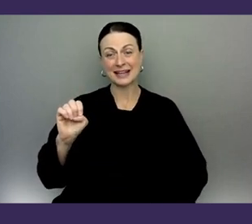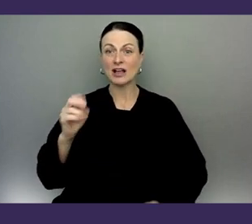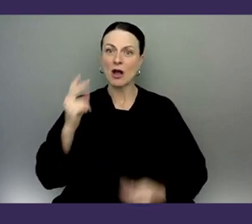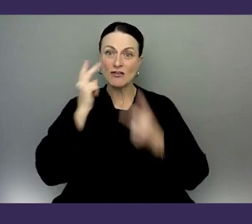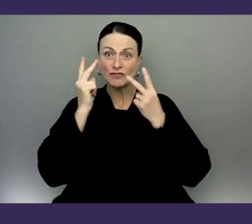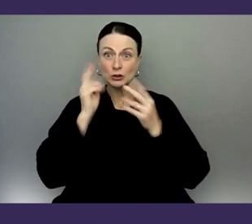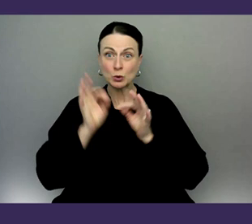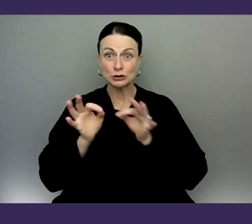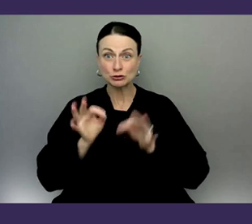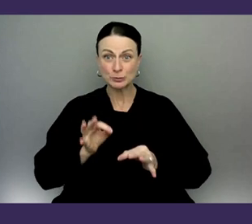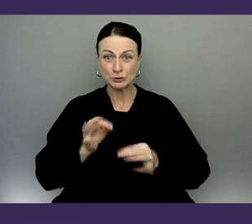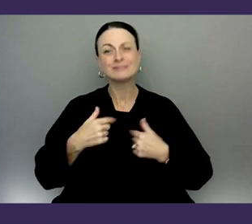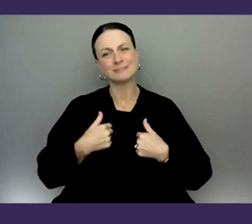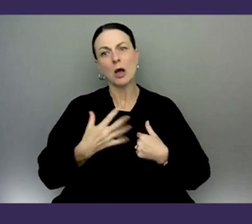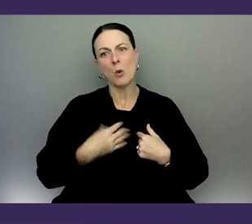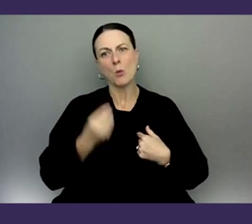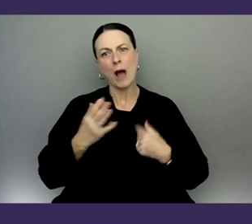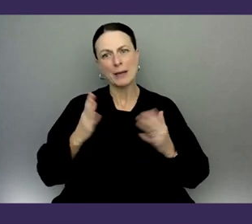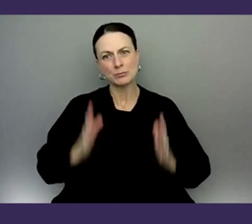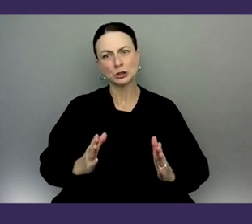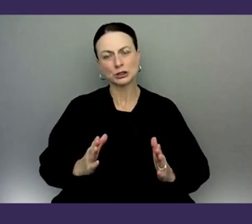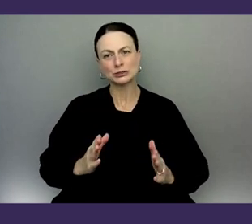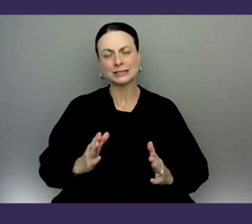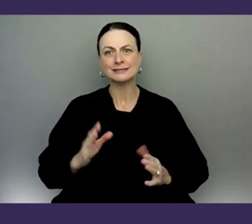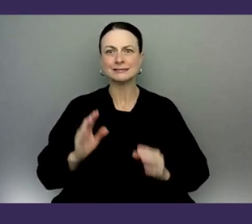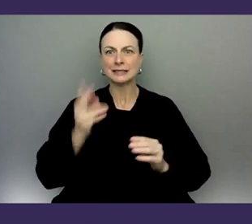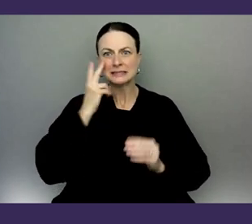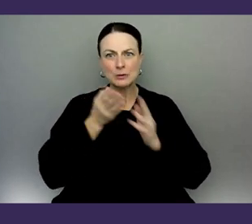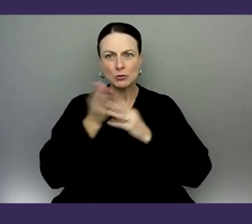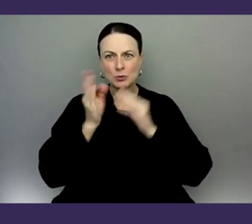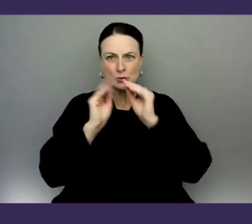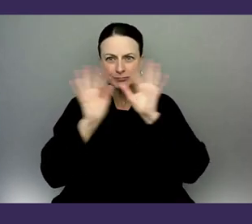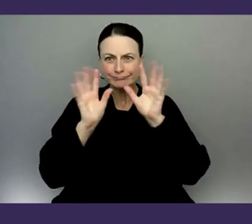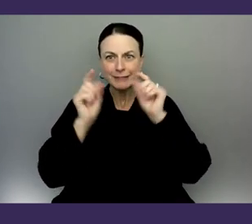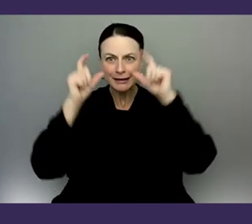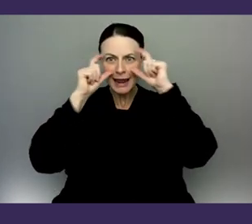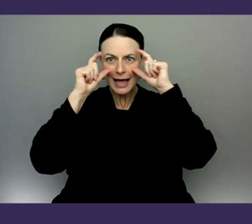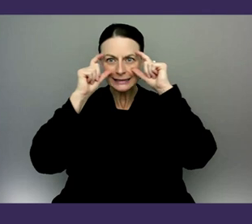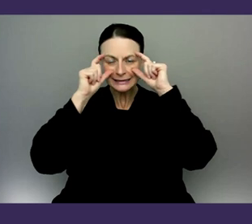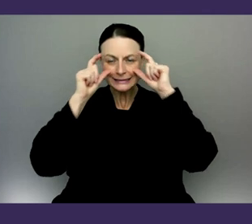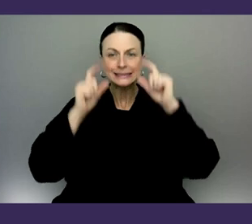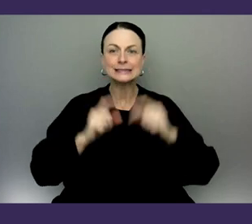I'm a white person with clear glasses, wearing a beige shirt, with blonde hair.